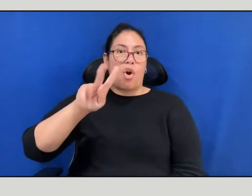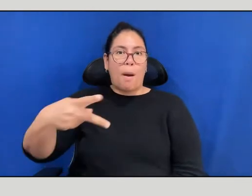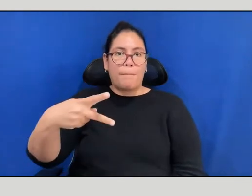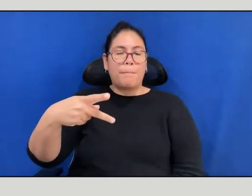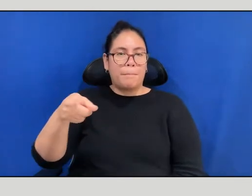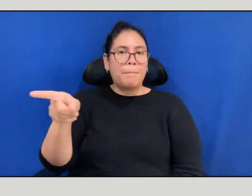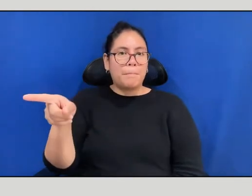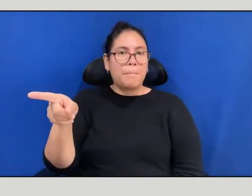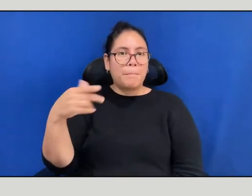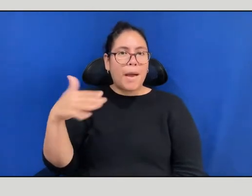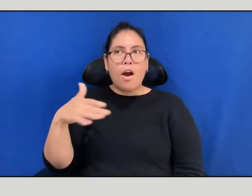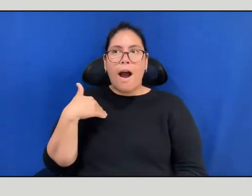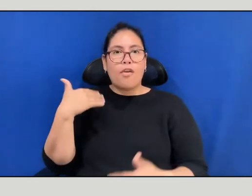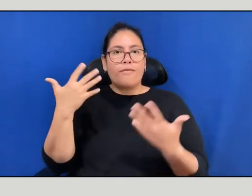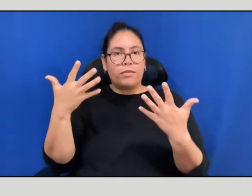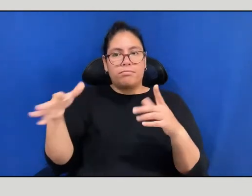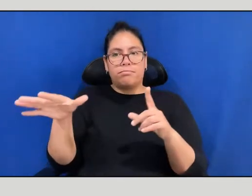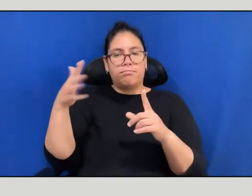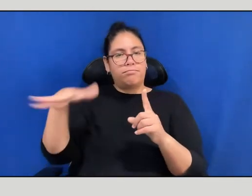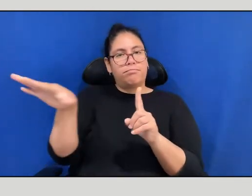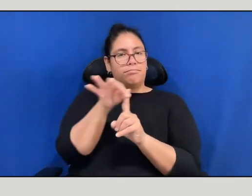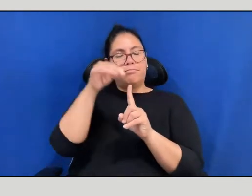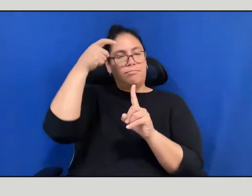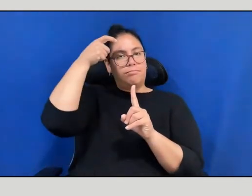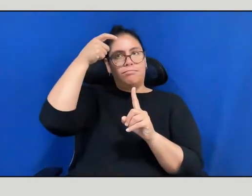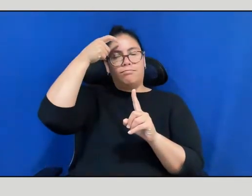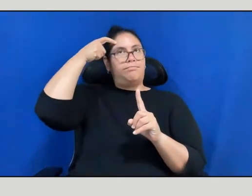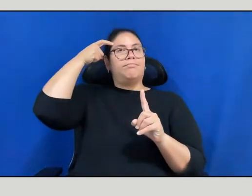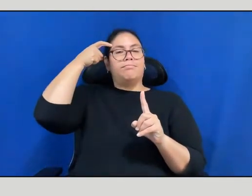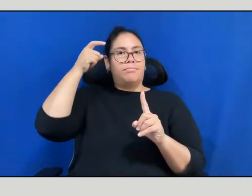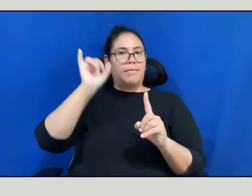where you could present it symbolically in terms of the relationship